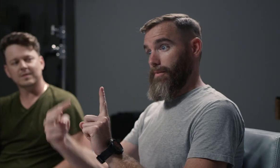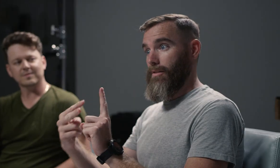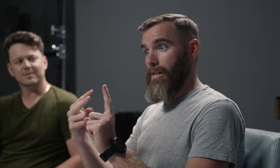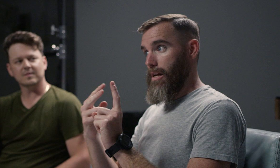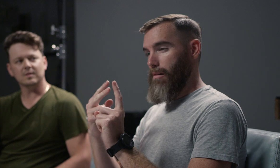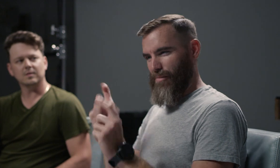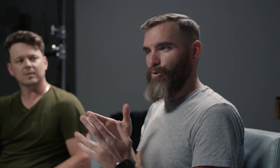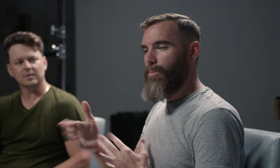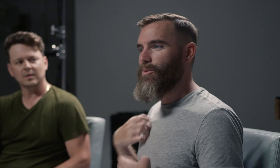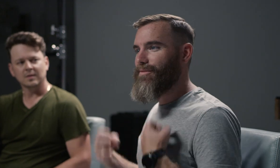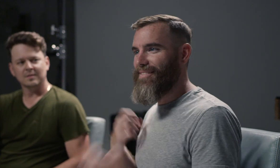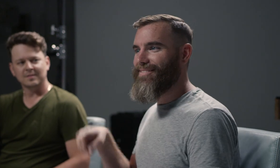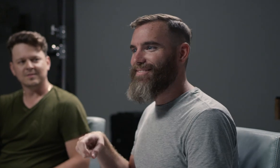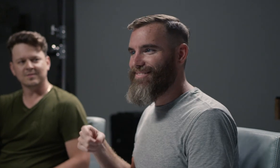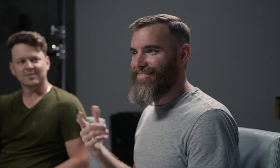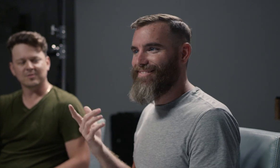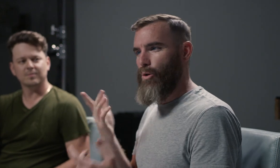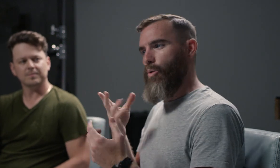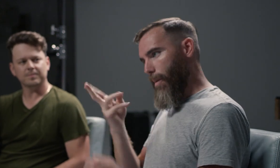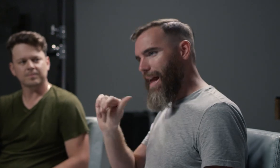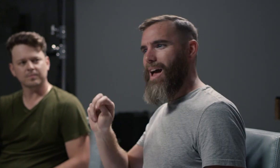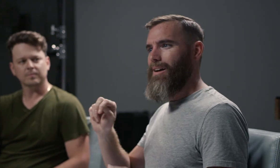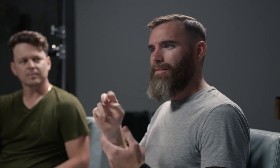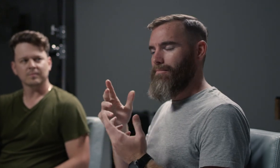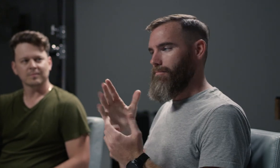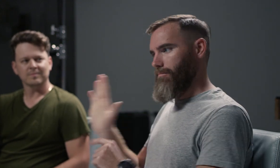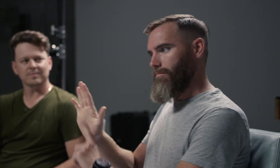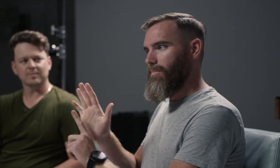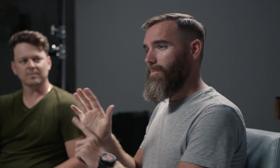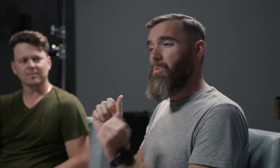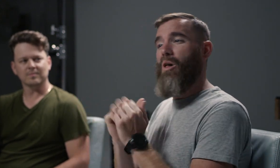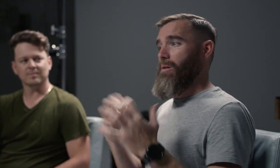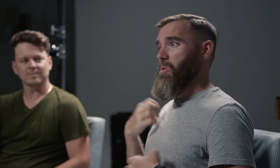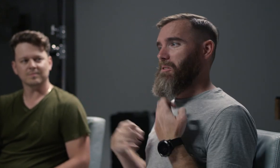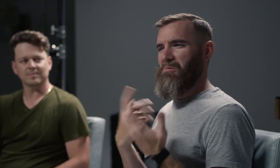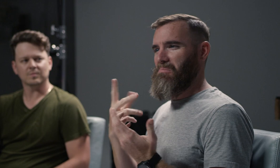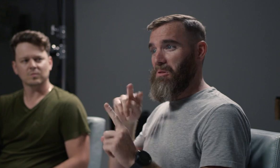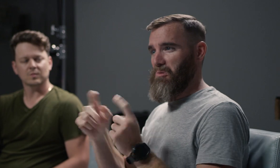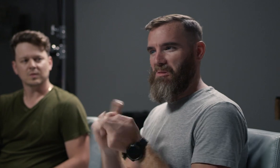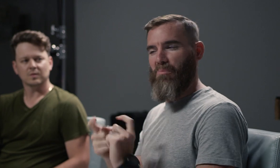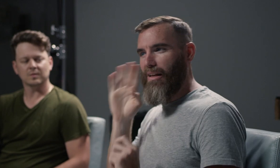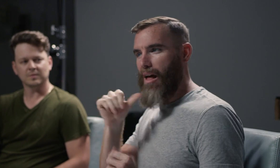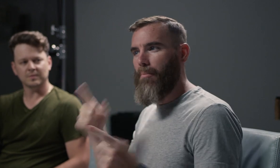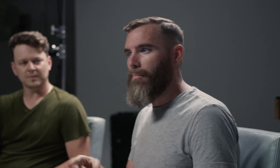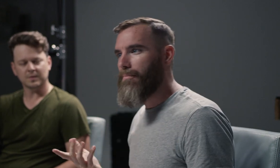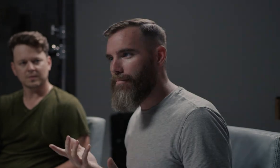Changing perspectives must happen through emotion. That's what must happen. It's human nature, and without that, changes in emotional perspectives will not happen.